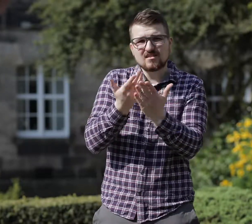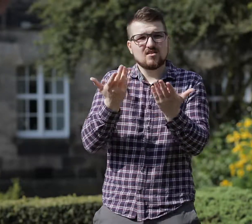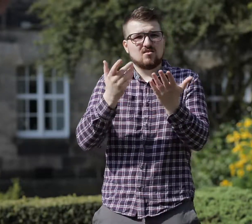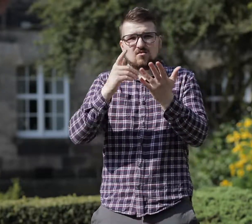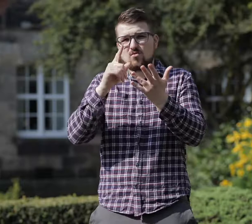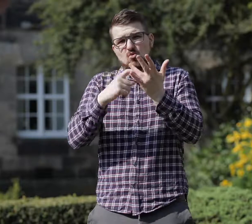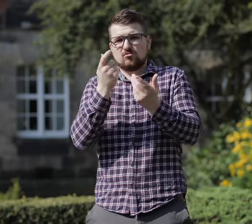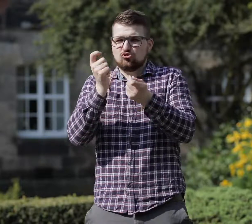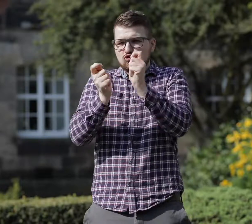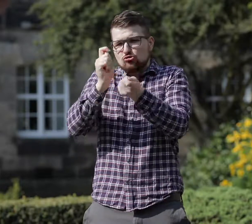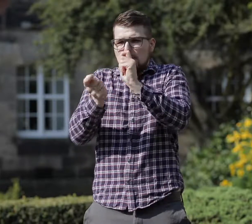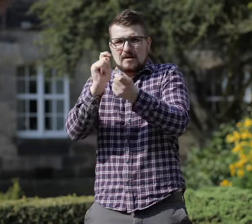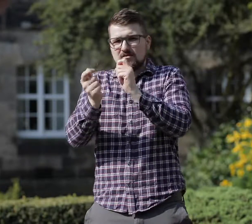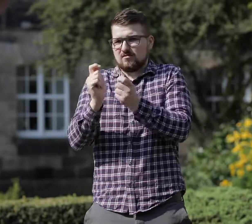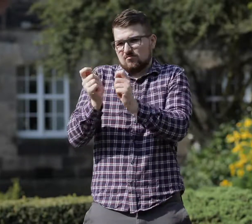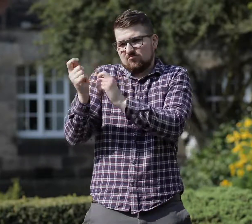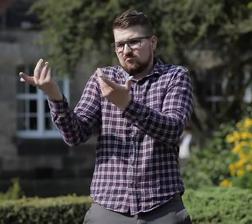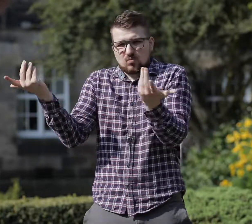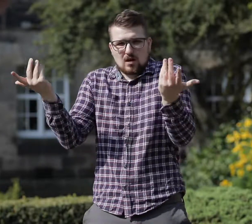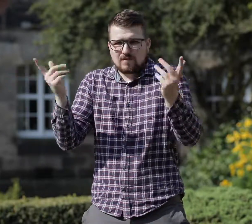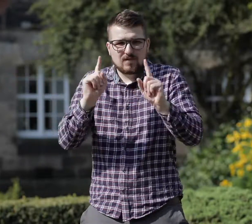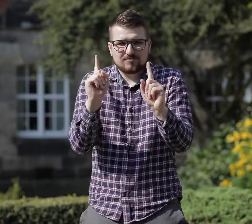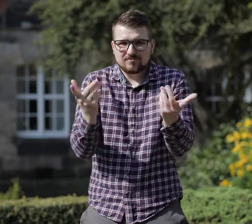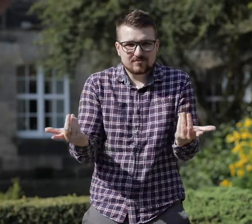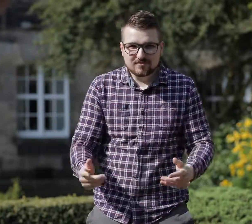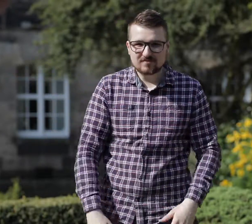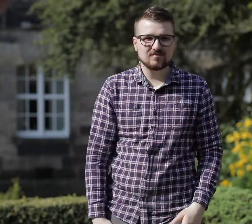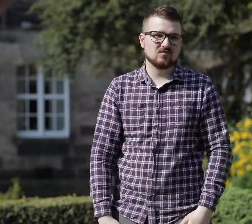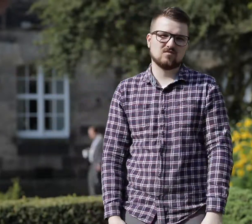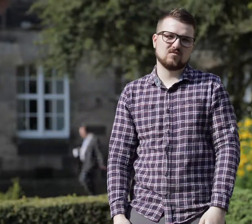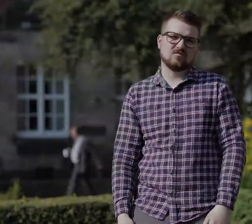could be sorting out funding or whatever.